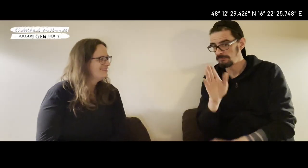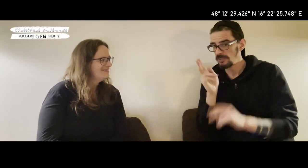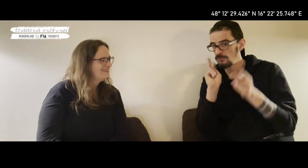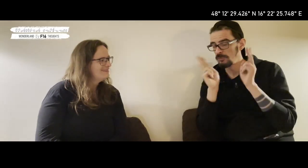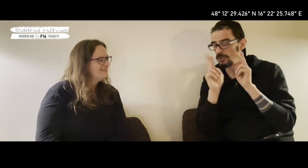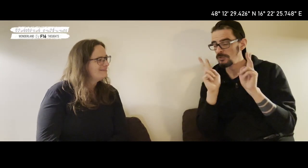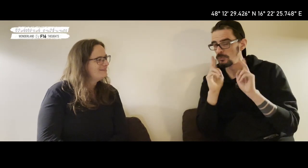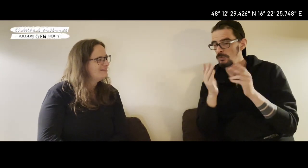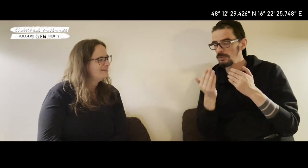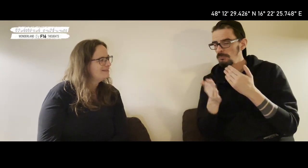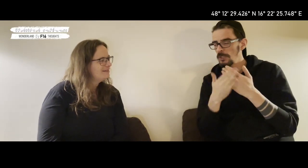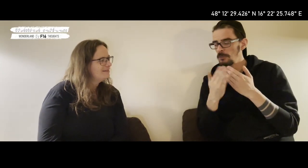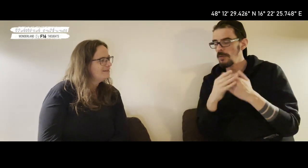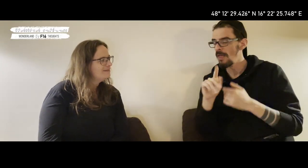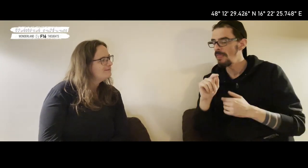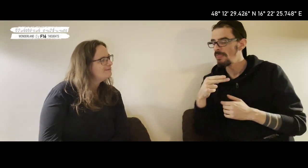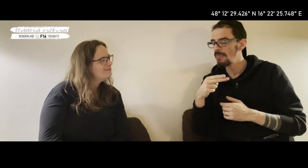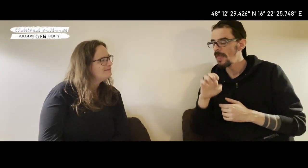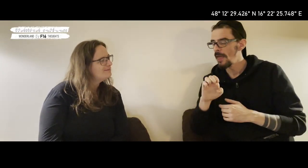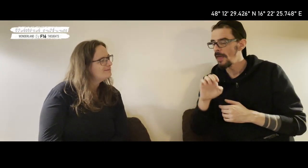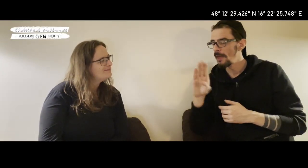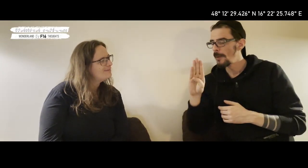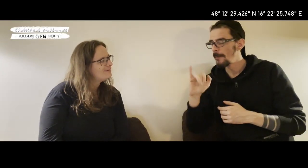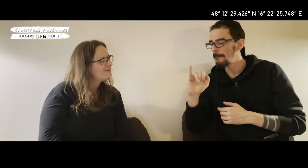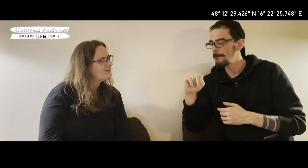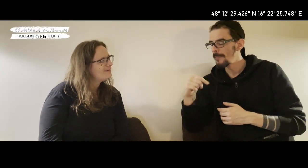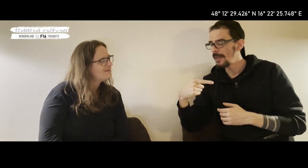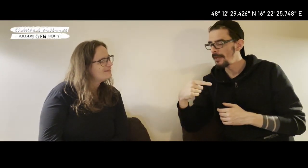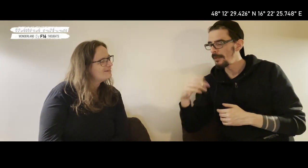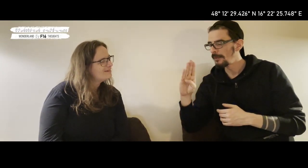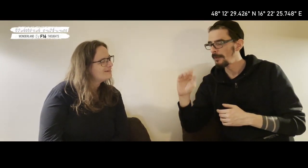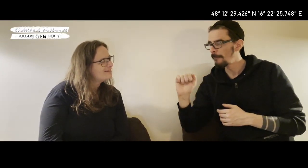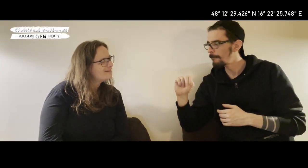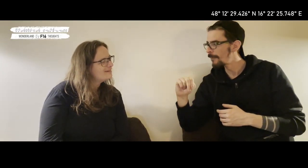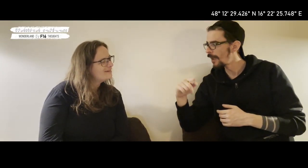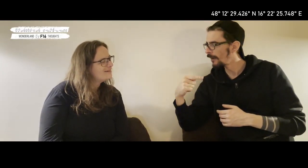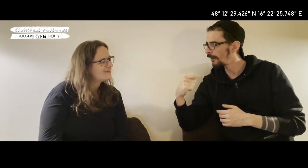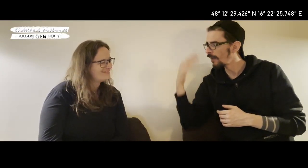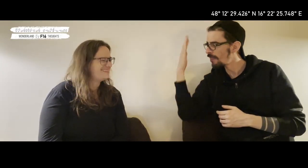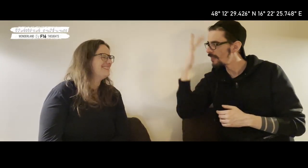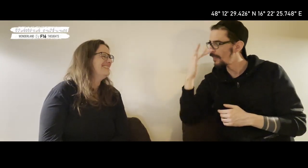When I see the boy’s hairstyle, It immediately reminds me of the series: "The Big Bang Theory".